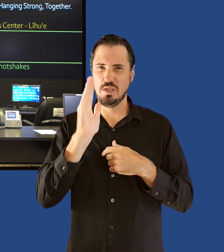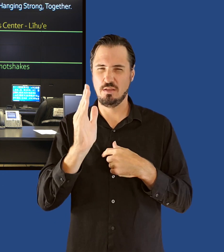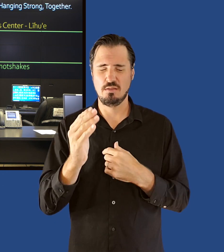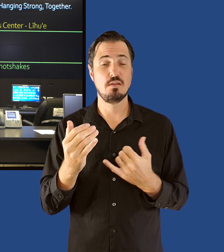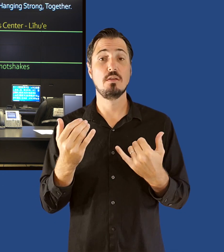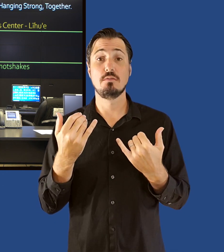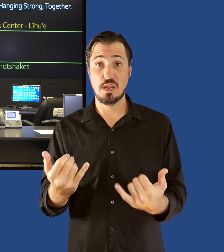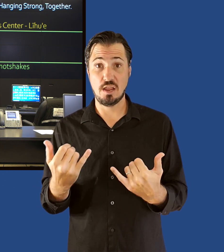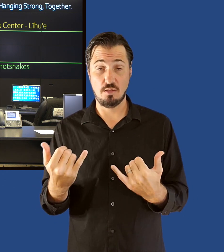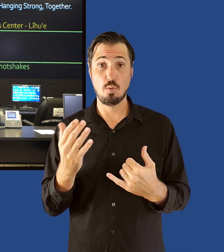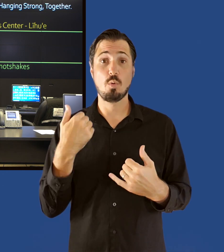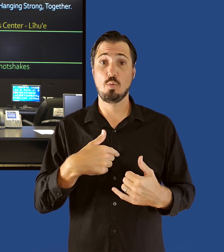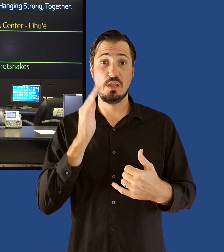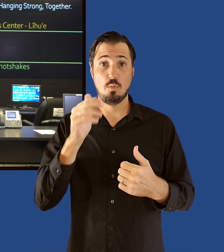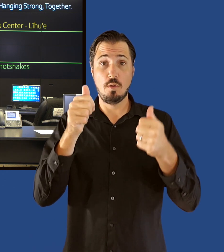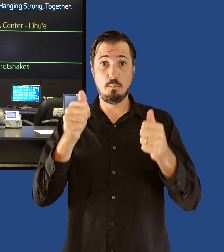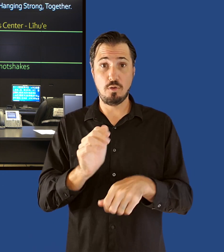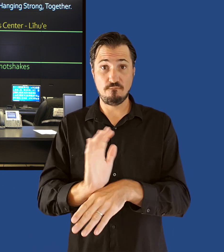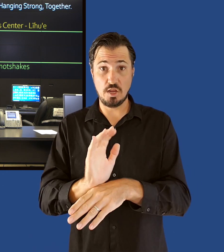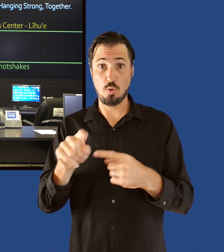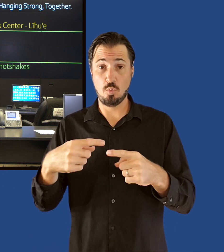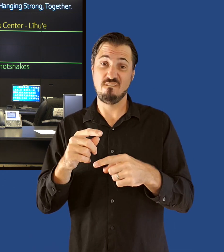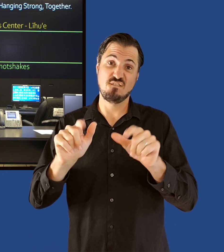These daily videos require a lot of work behind the scenes.